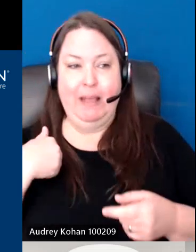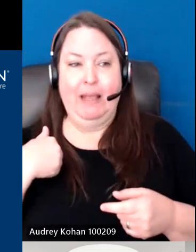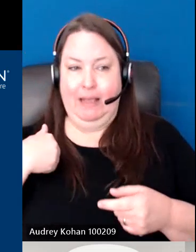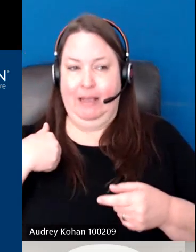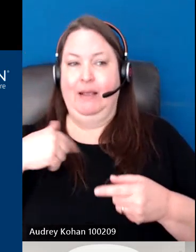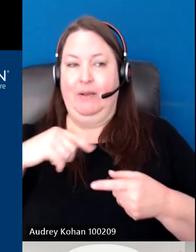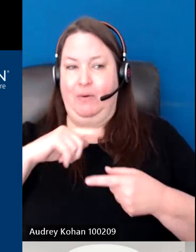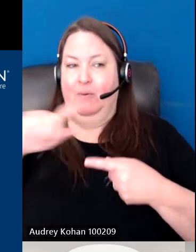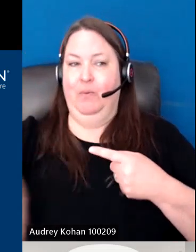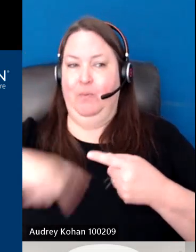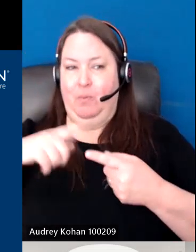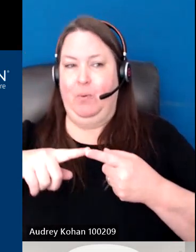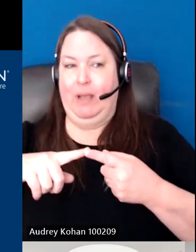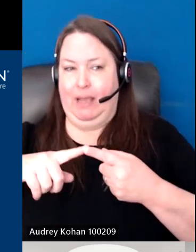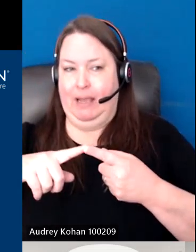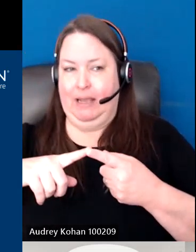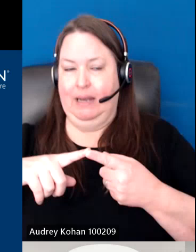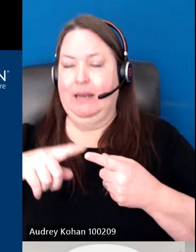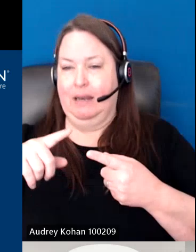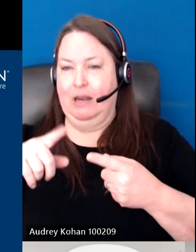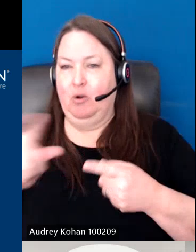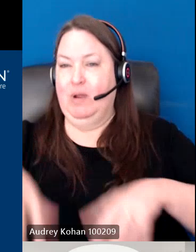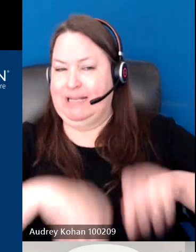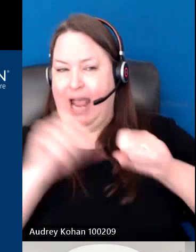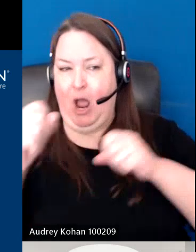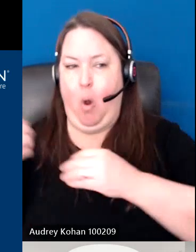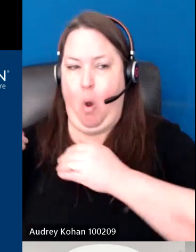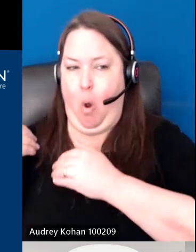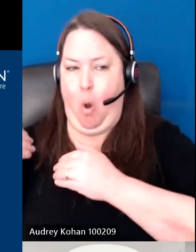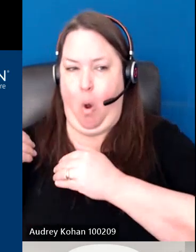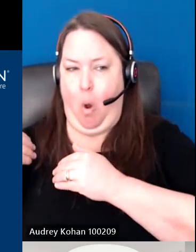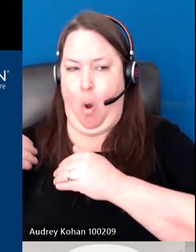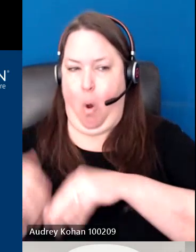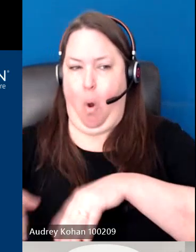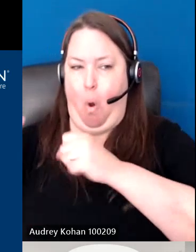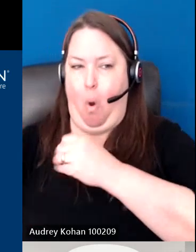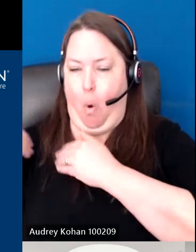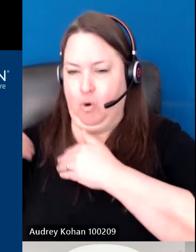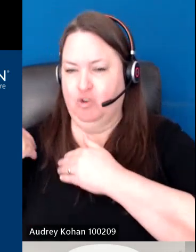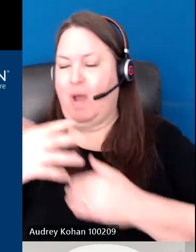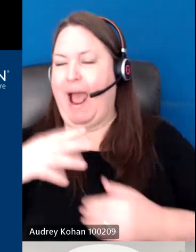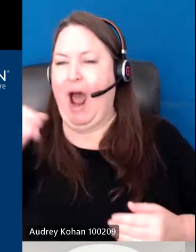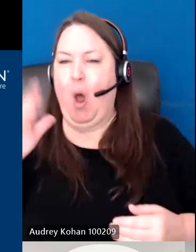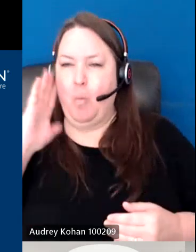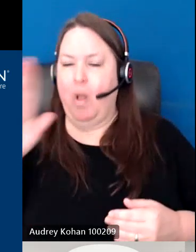a tool and you take ownership of it and you start using it uh the onus is going to fall most heavily